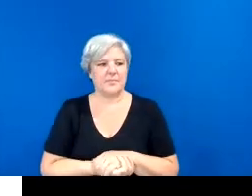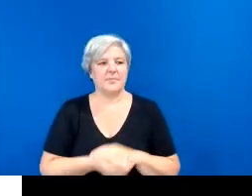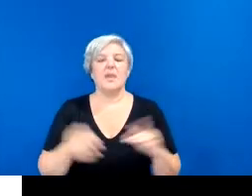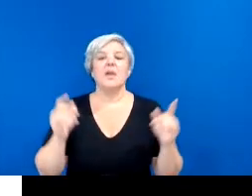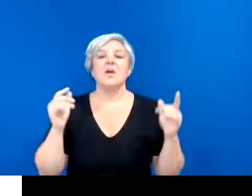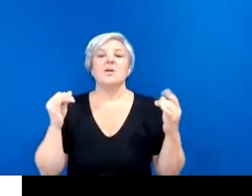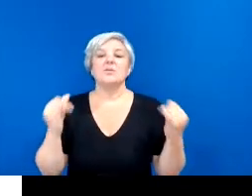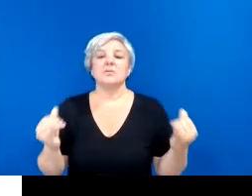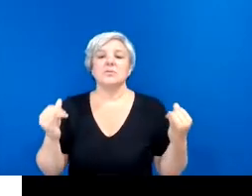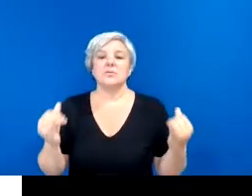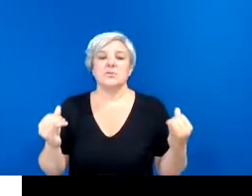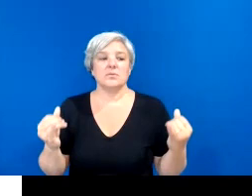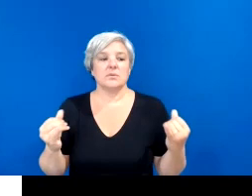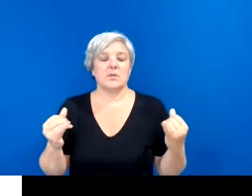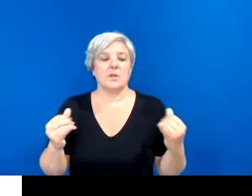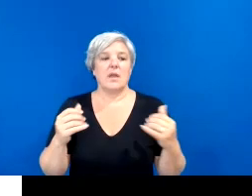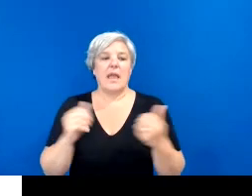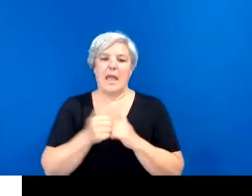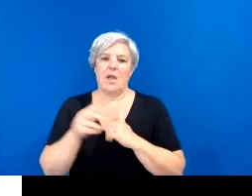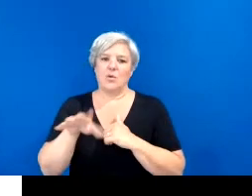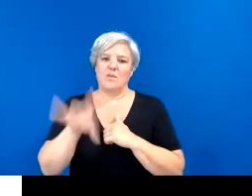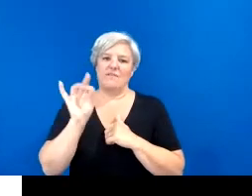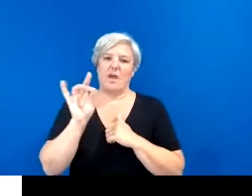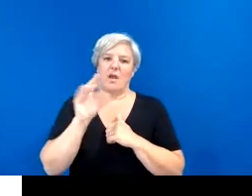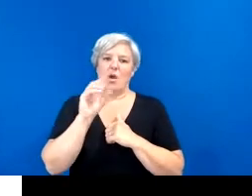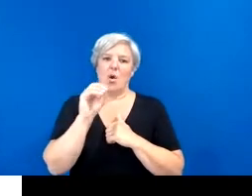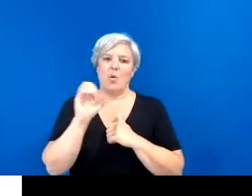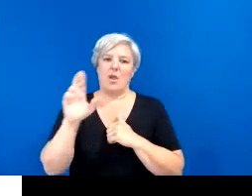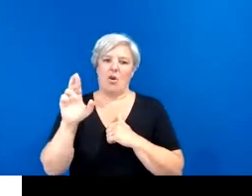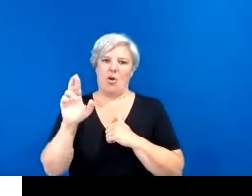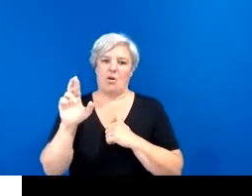So finding oh, we are in different areas.